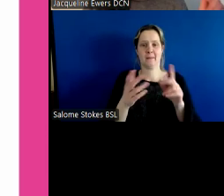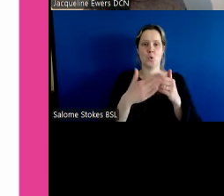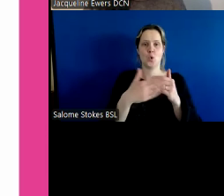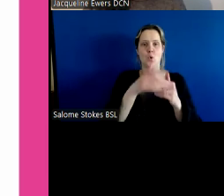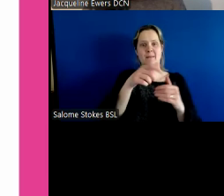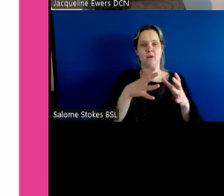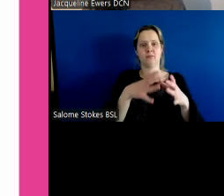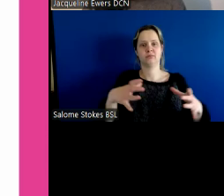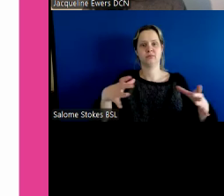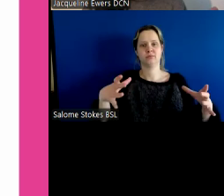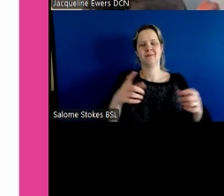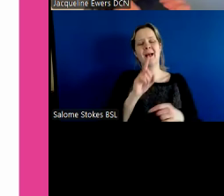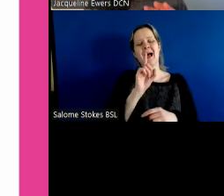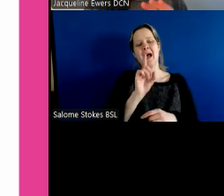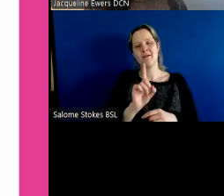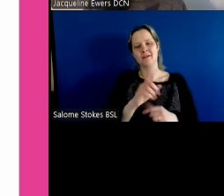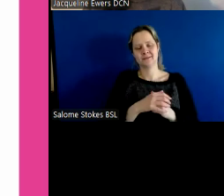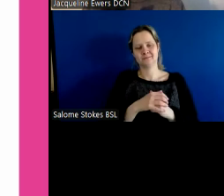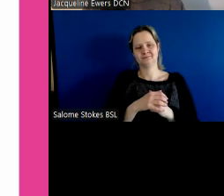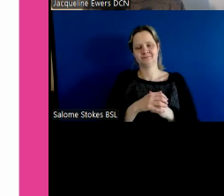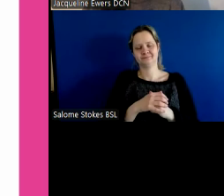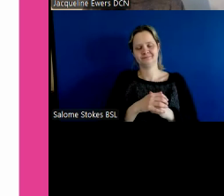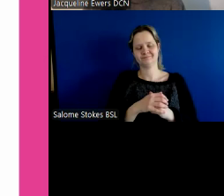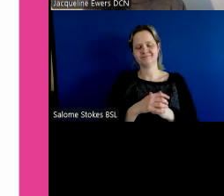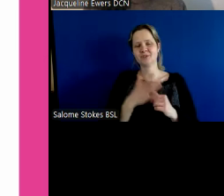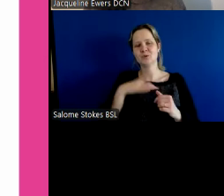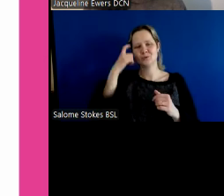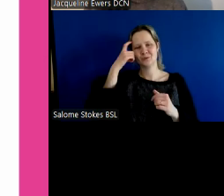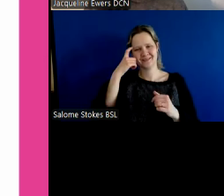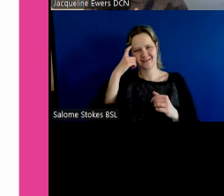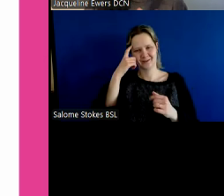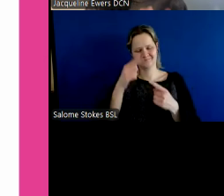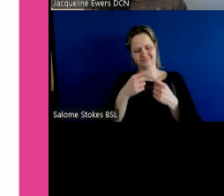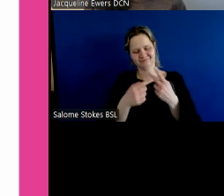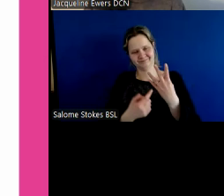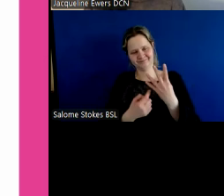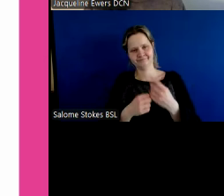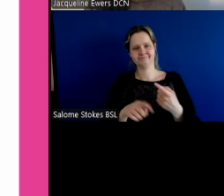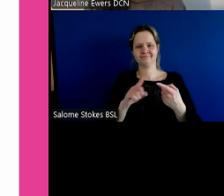However, some considerations. The trust factor.